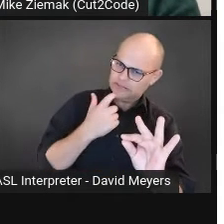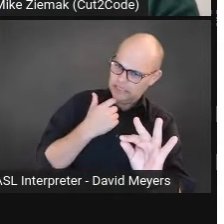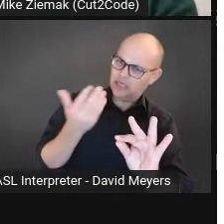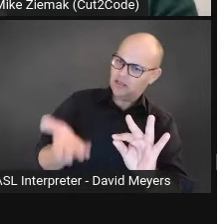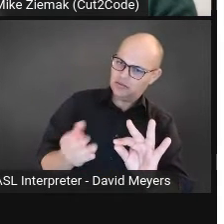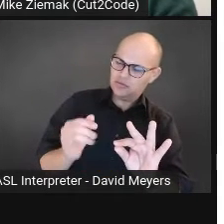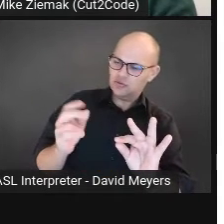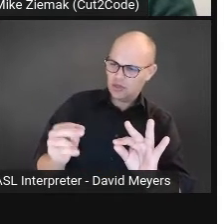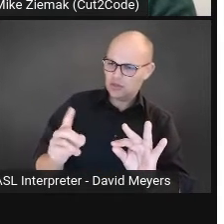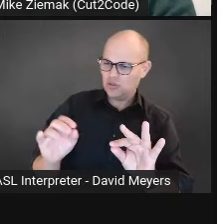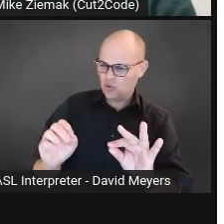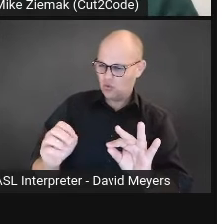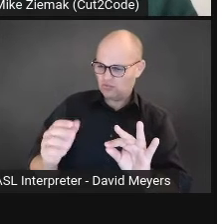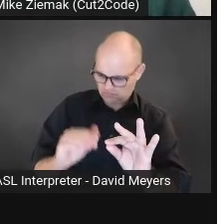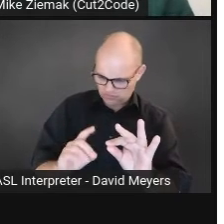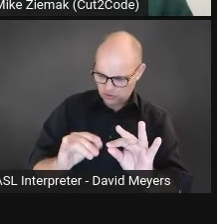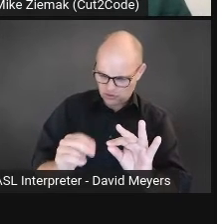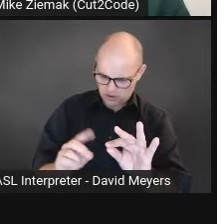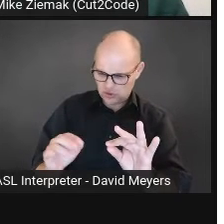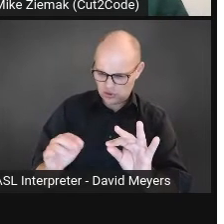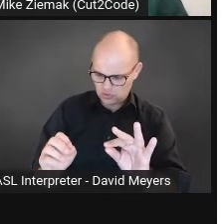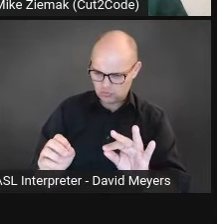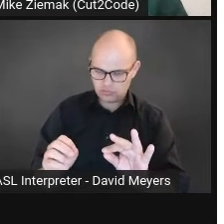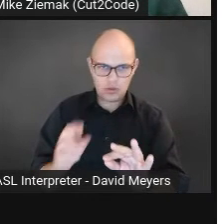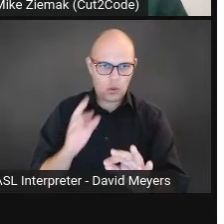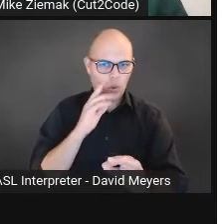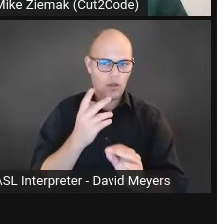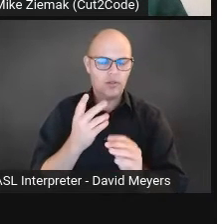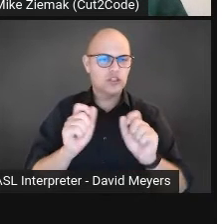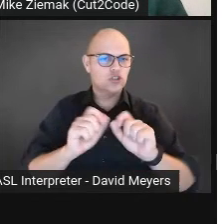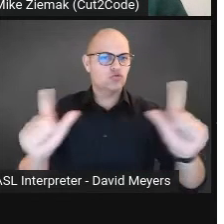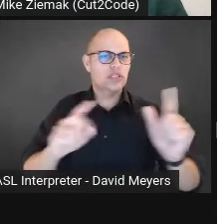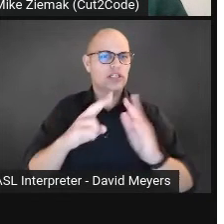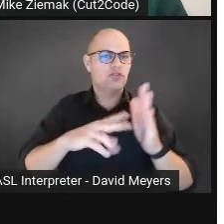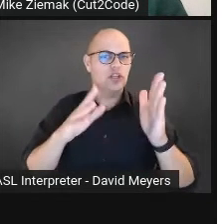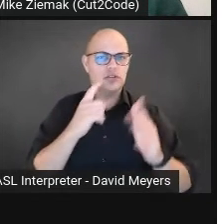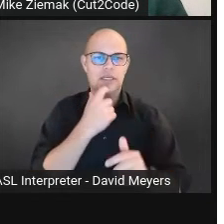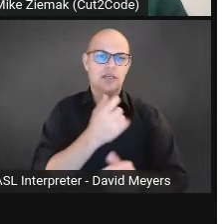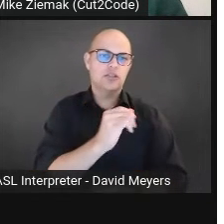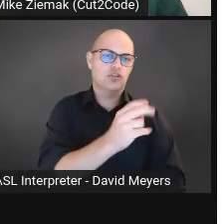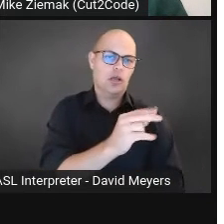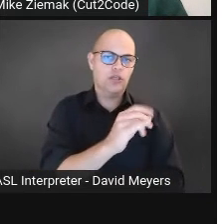John Doe, read by the screen readers, and that's kind of confusing.